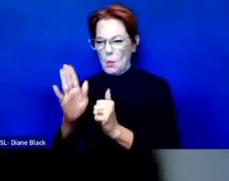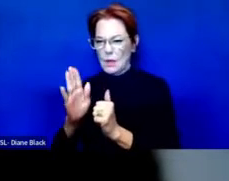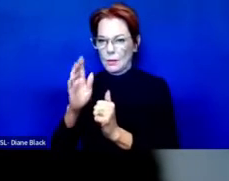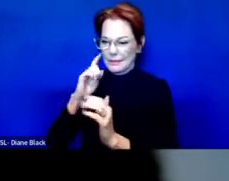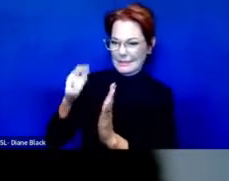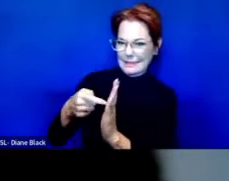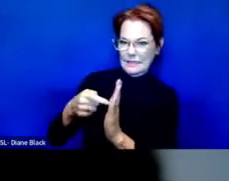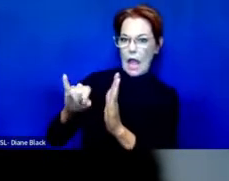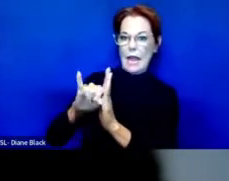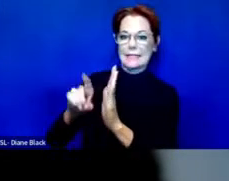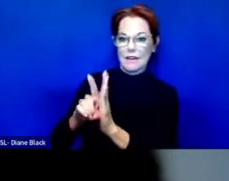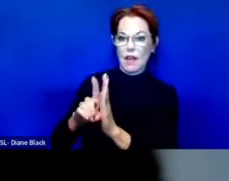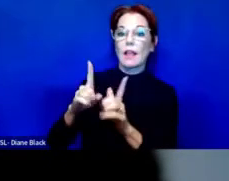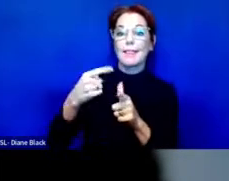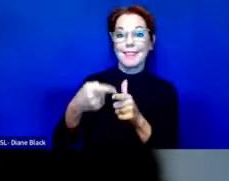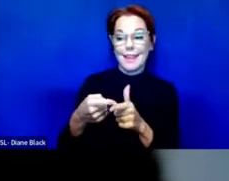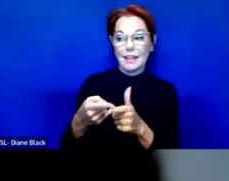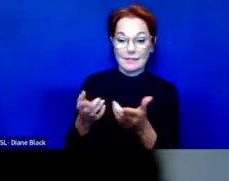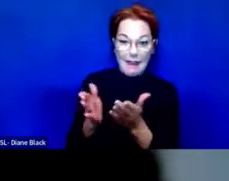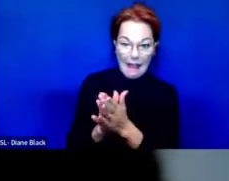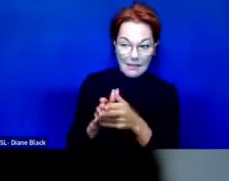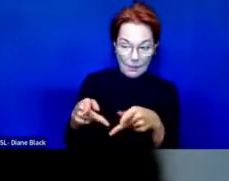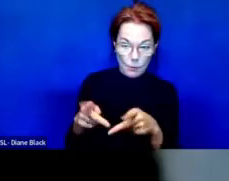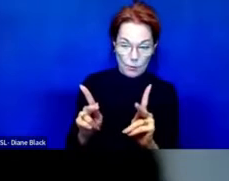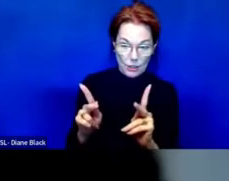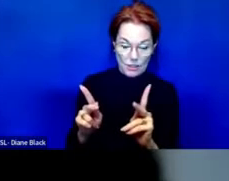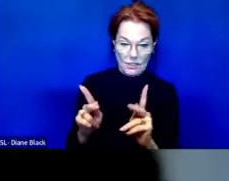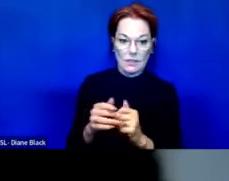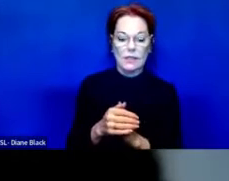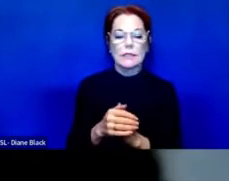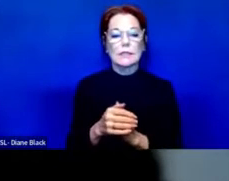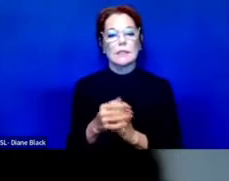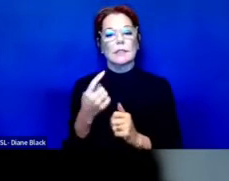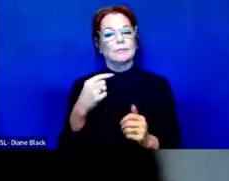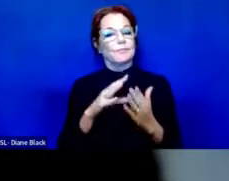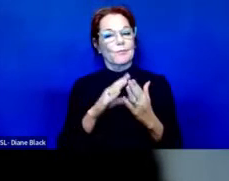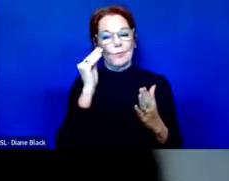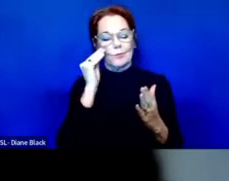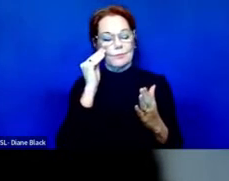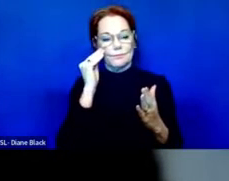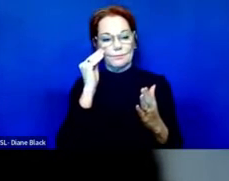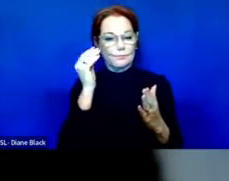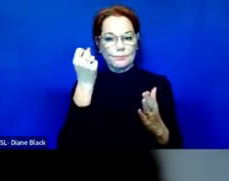getting permission to be able to have them. It's we found that we can't just send out a request,